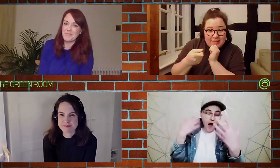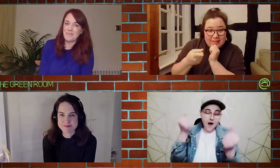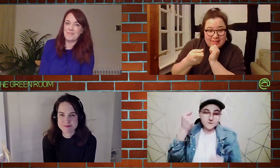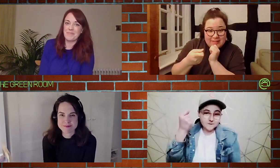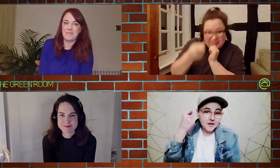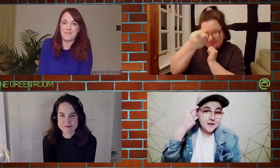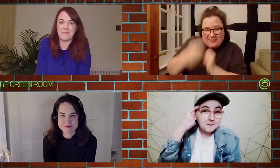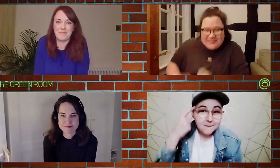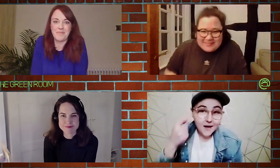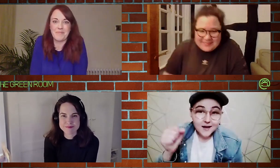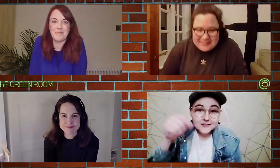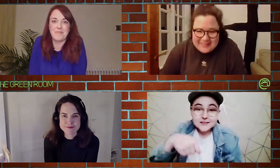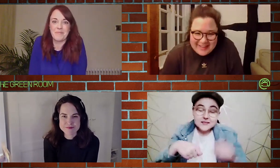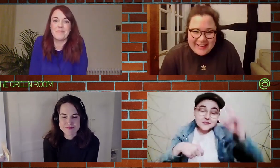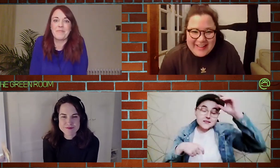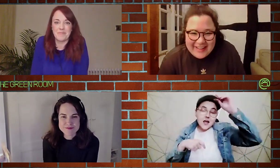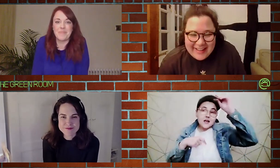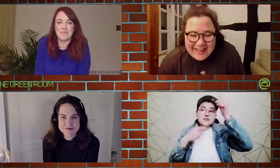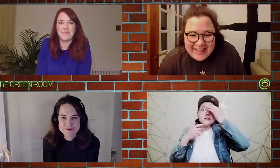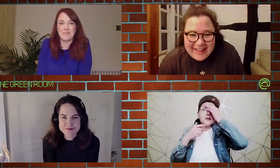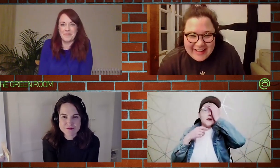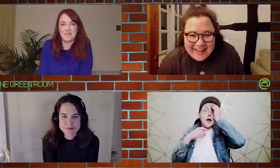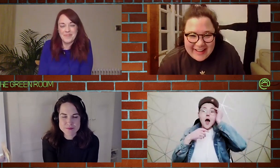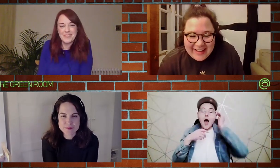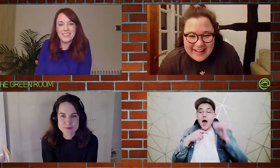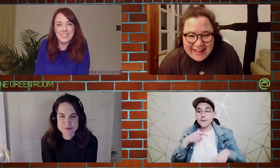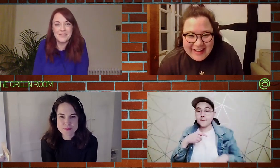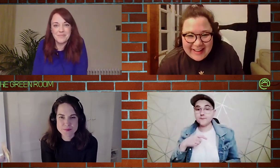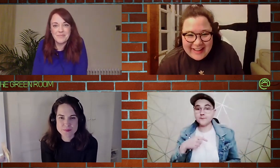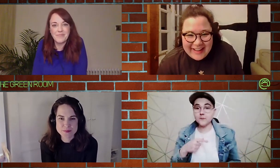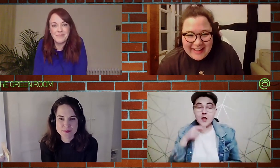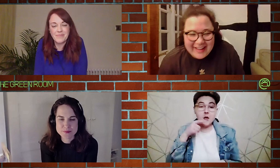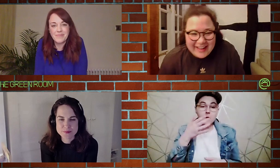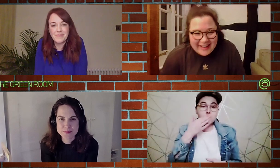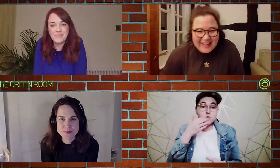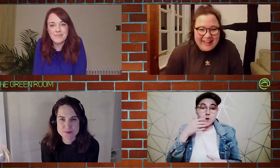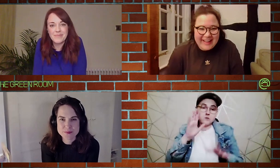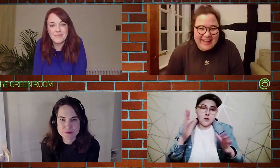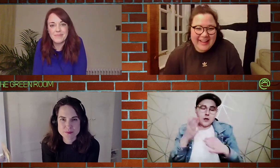anything Brooklyn? I have one thing in mind, yeah.